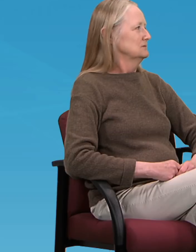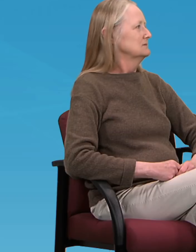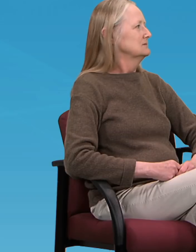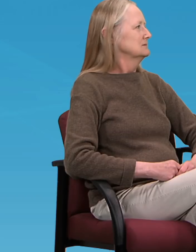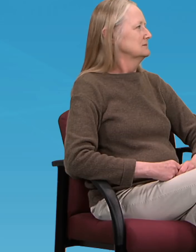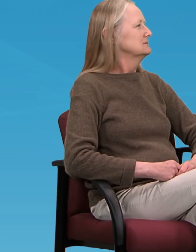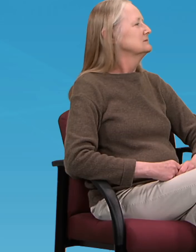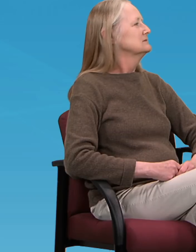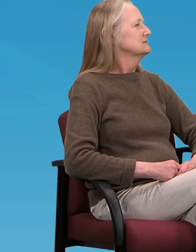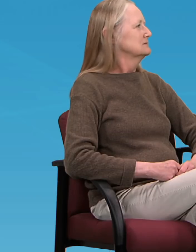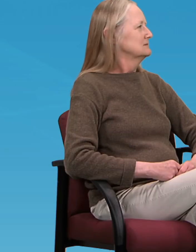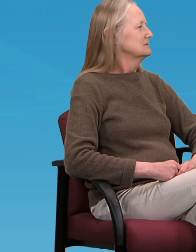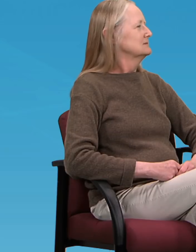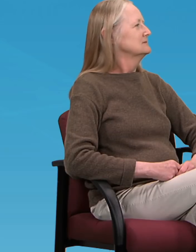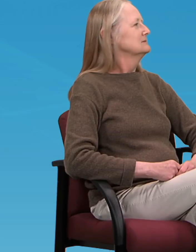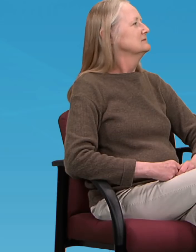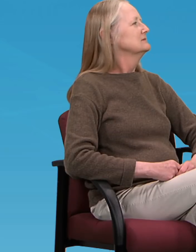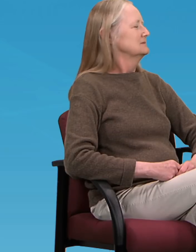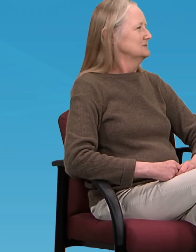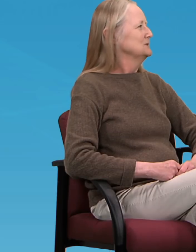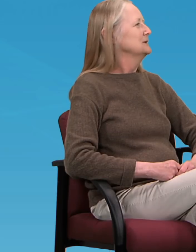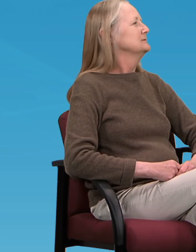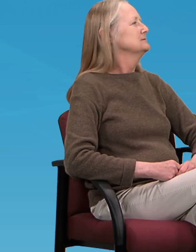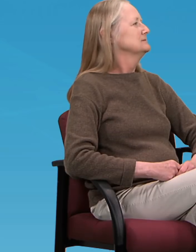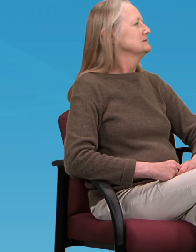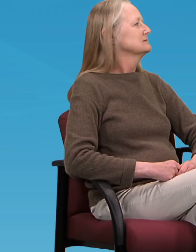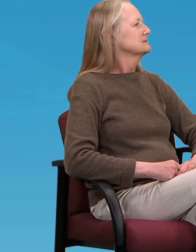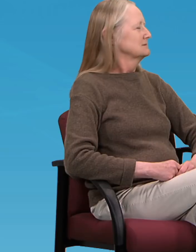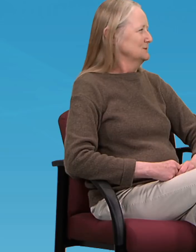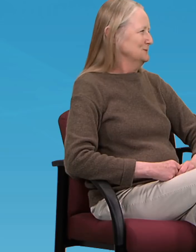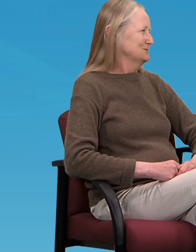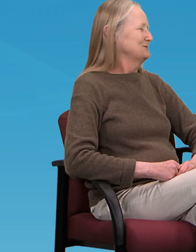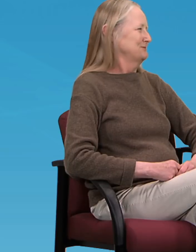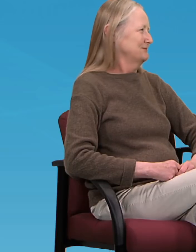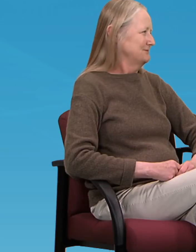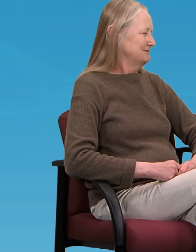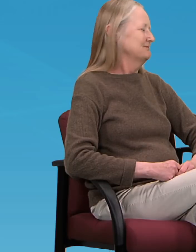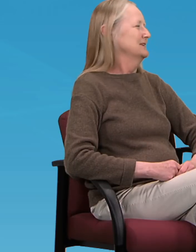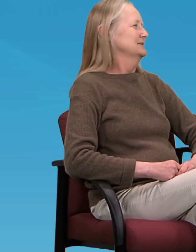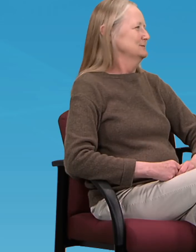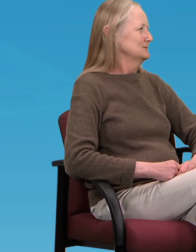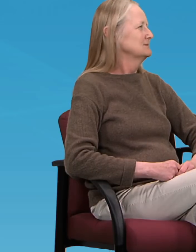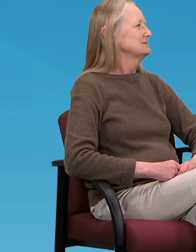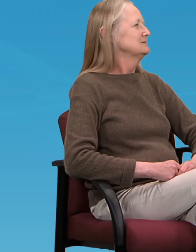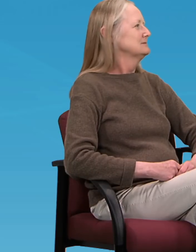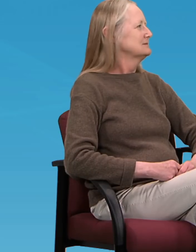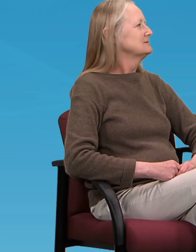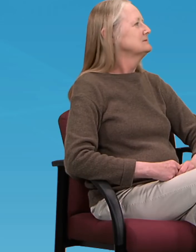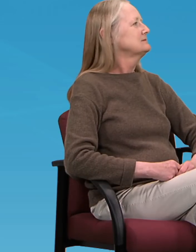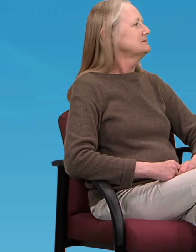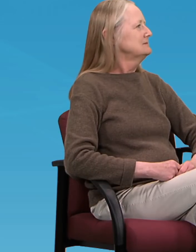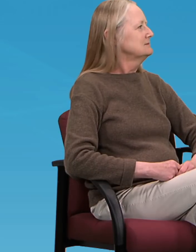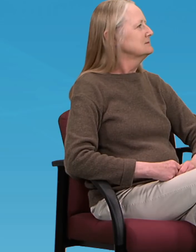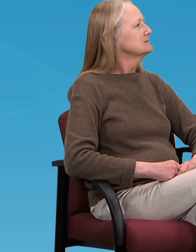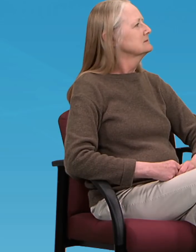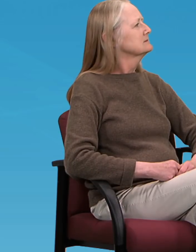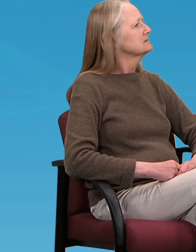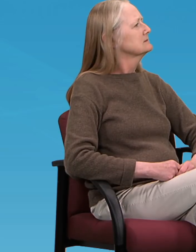after K-12 programs are completed. Thank you so much for coming here today.